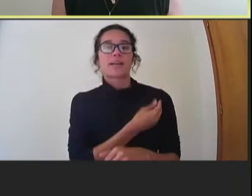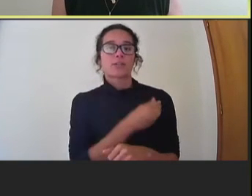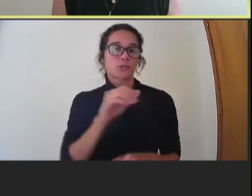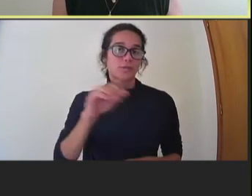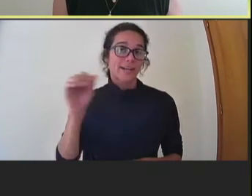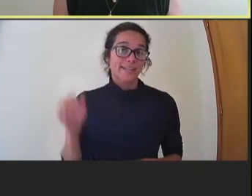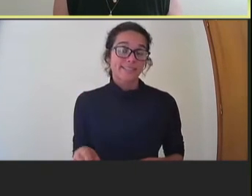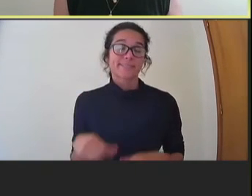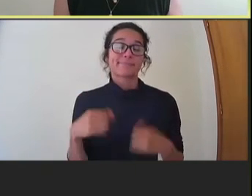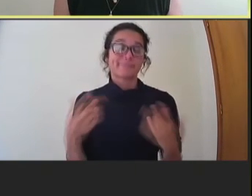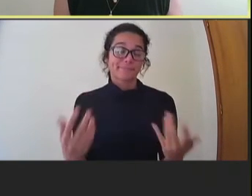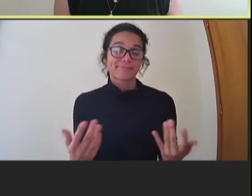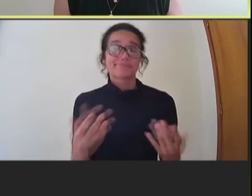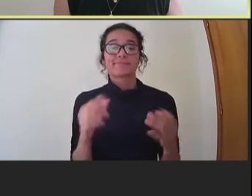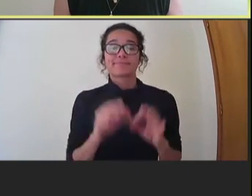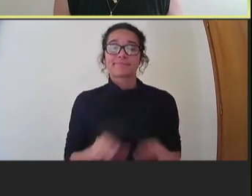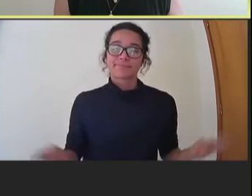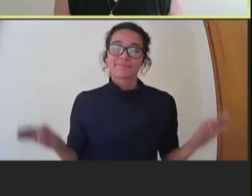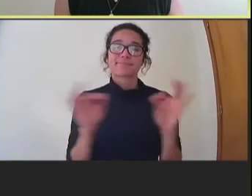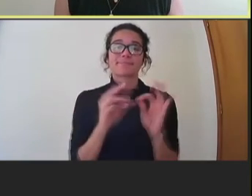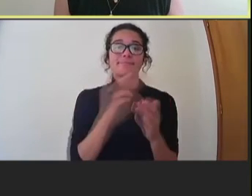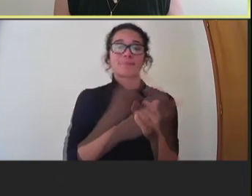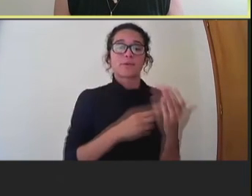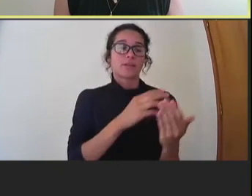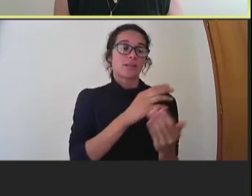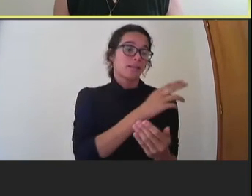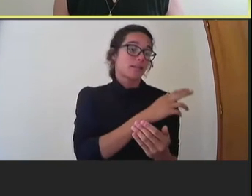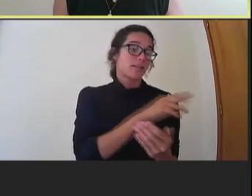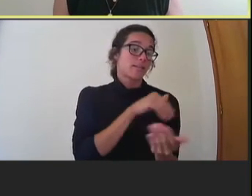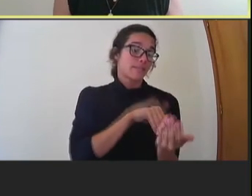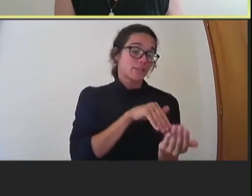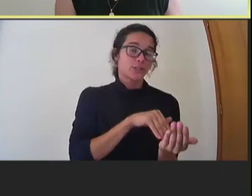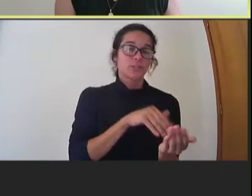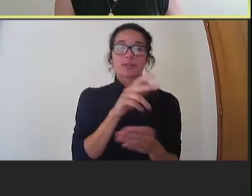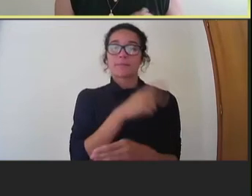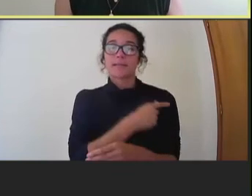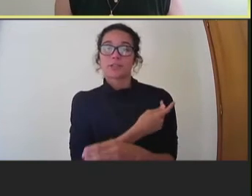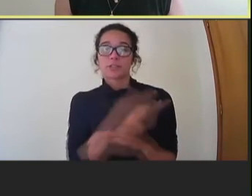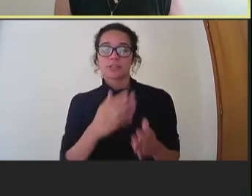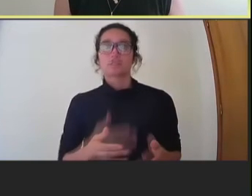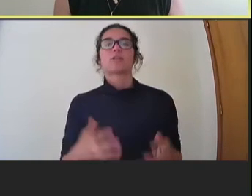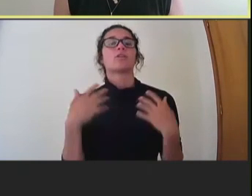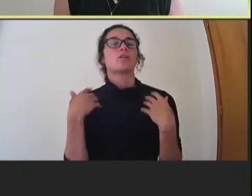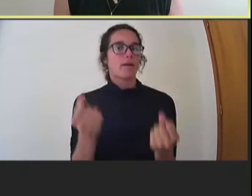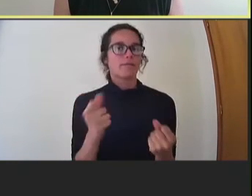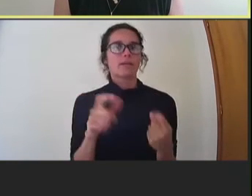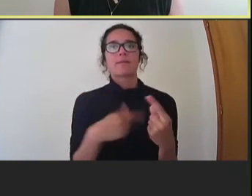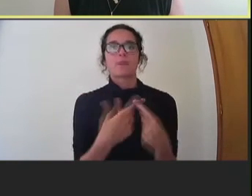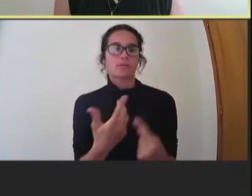both physicians and patients are confident about the vaccines going into their arms.